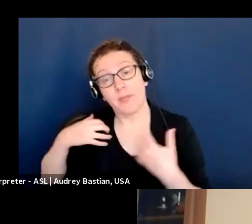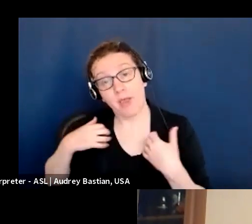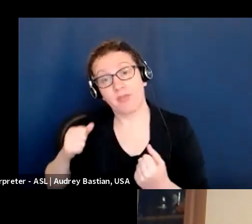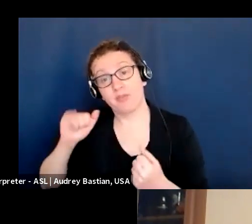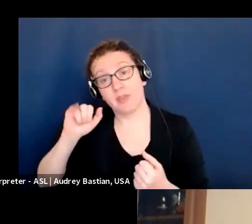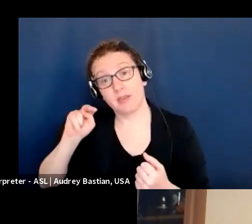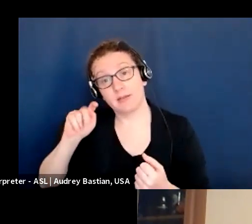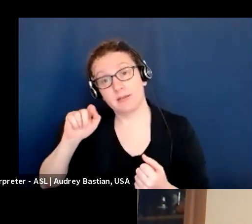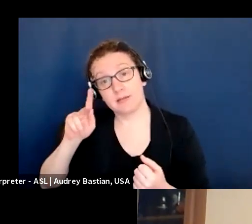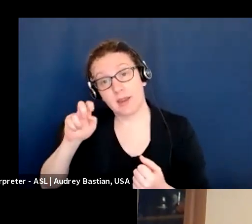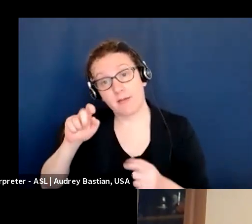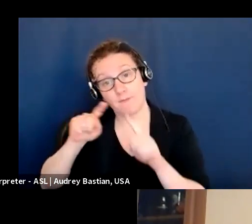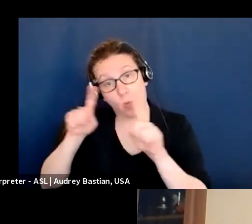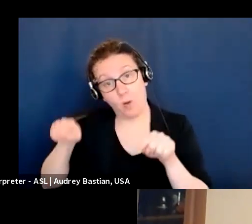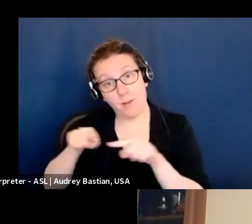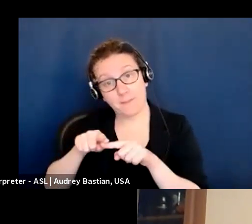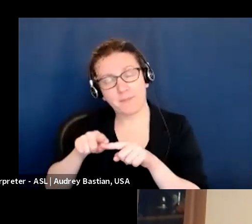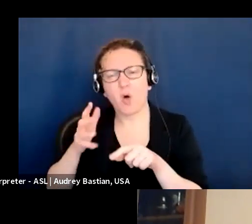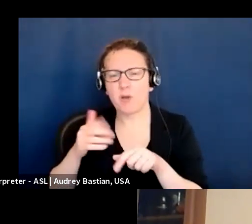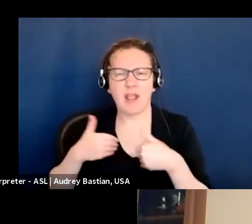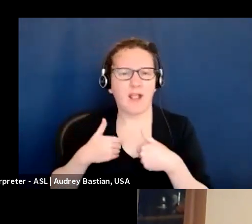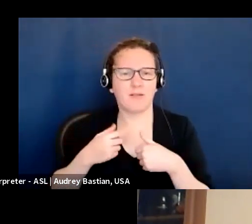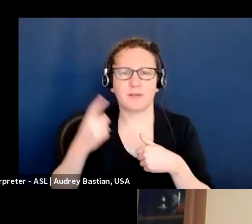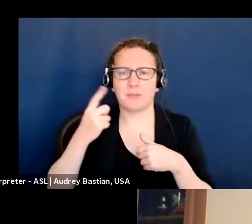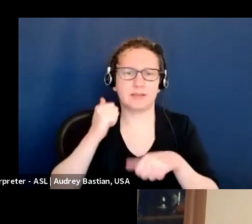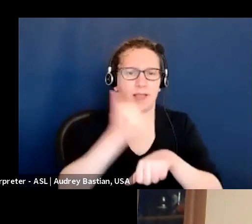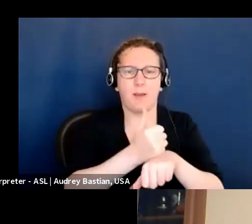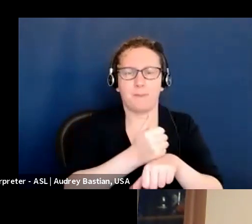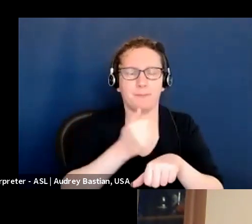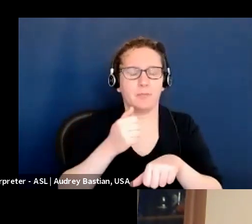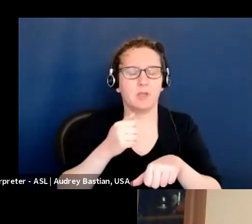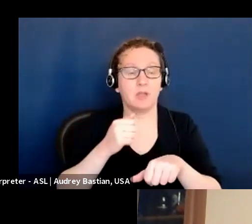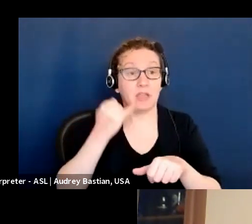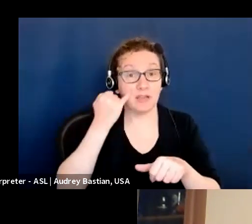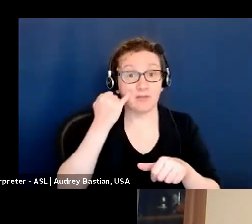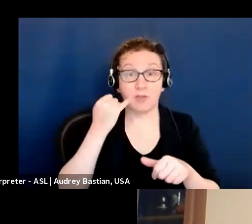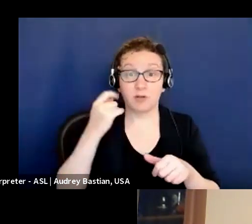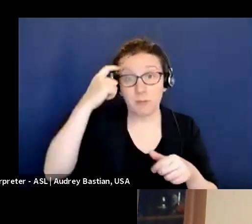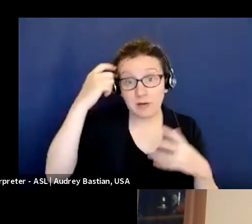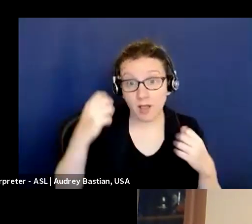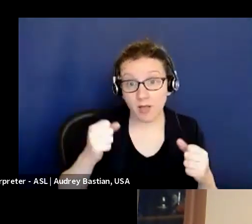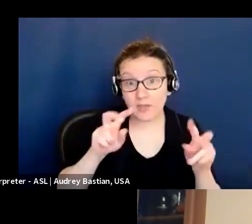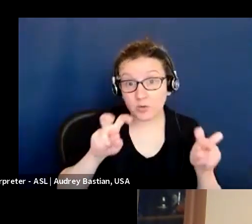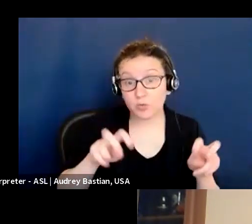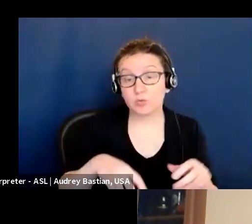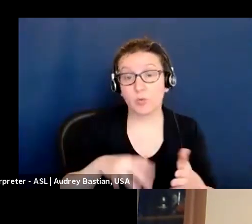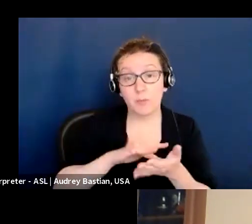They will follow up with anybody who had who takes medications or has mental health issues and